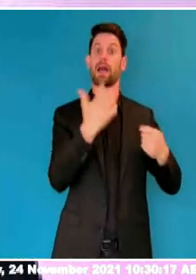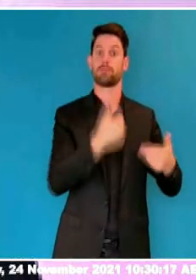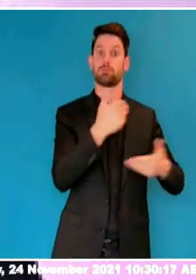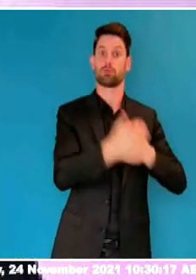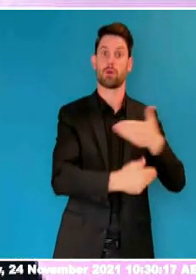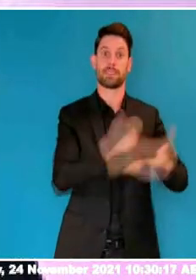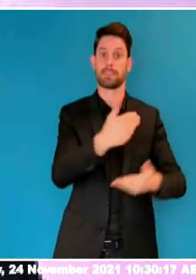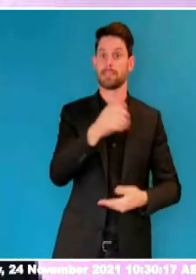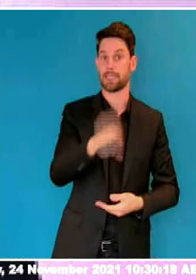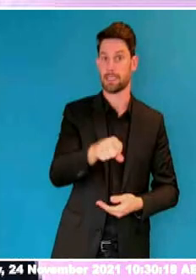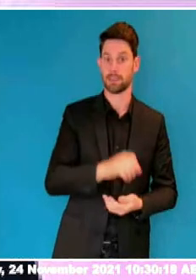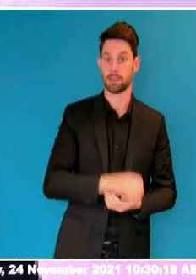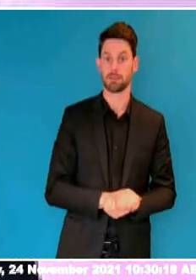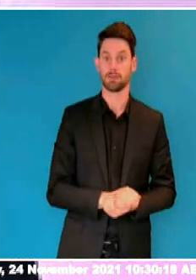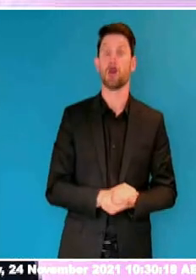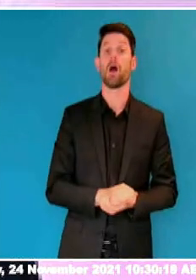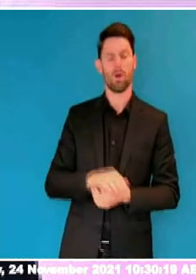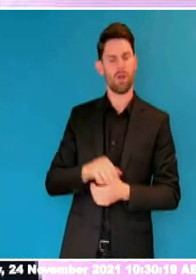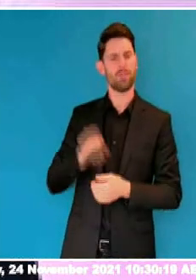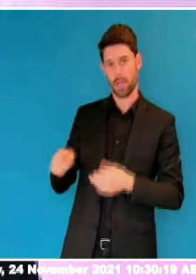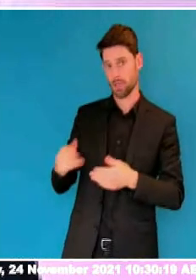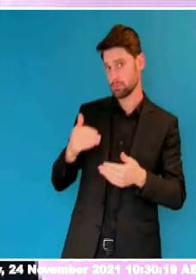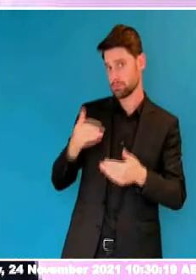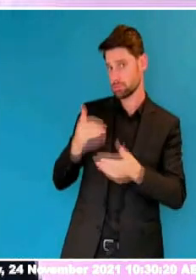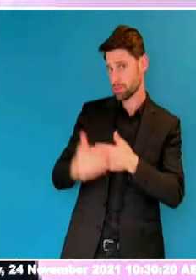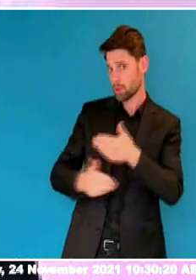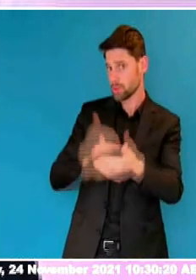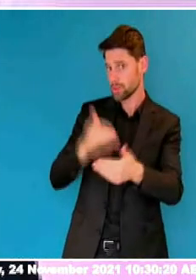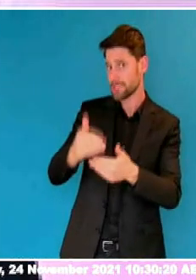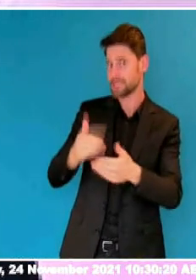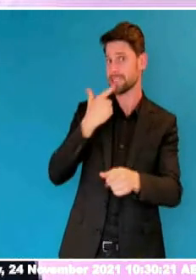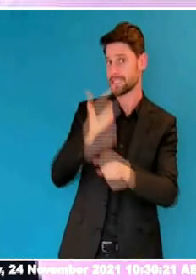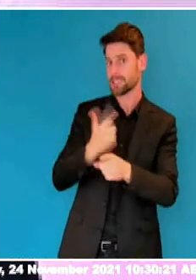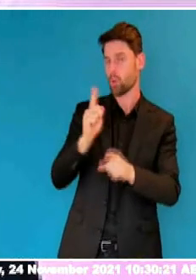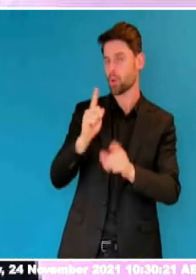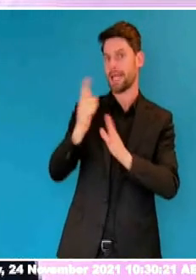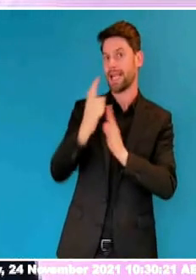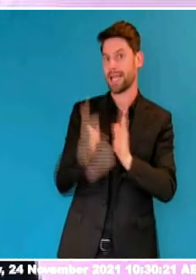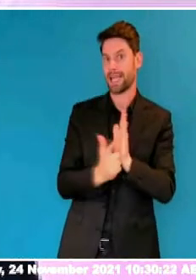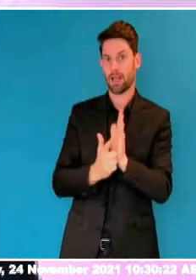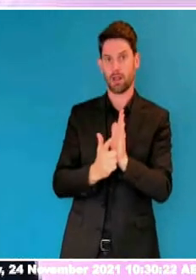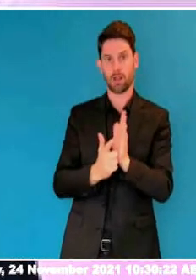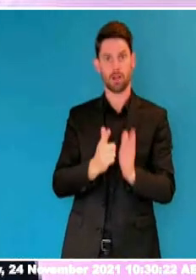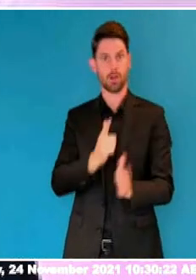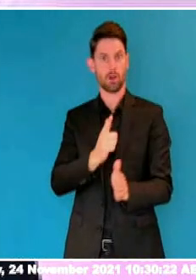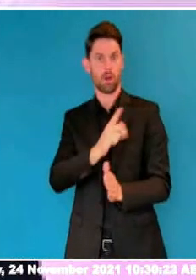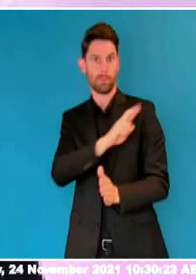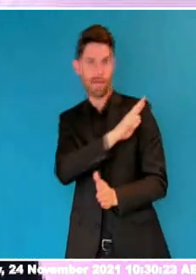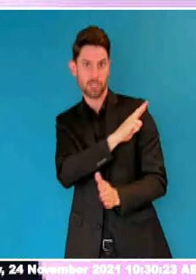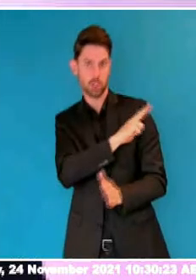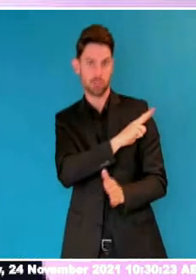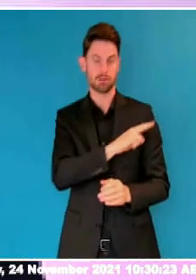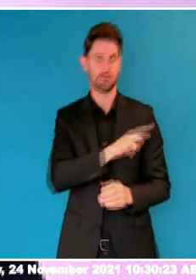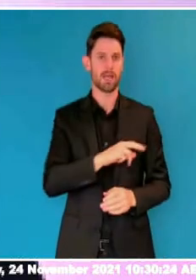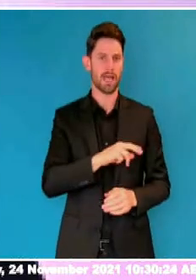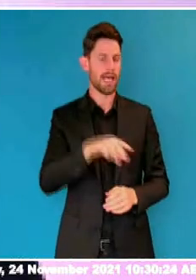And that process identifies the legal obligations? Yes. That is called out in that.